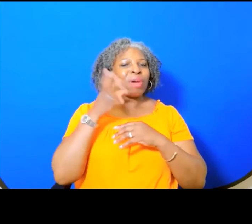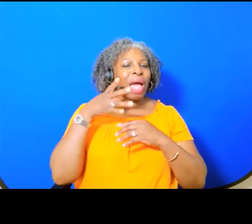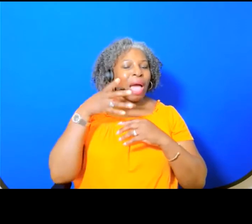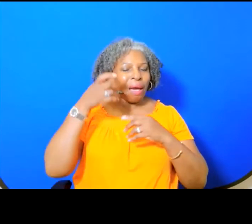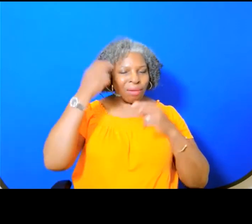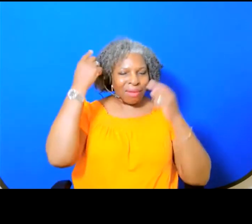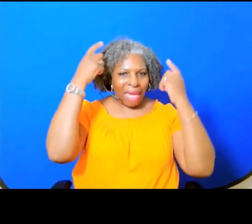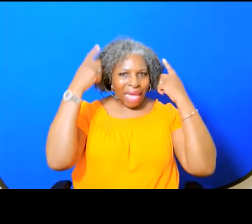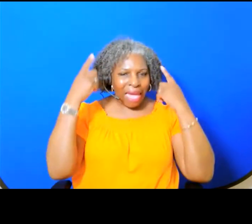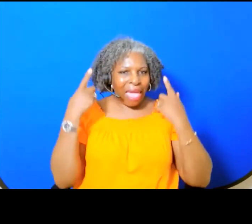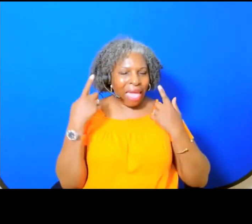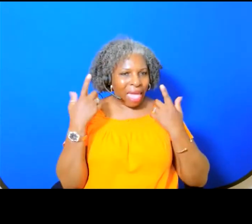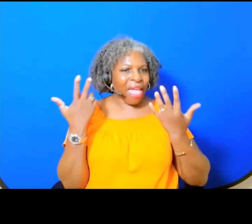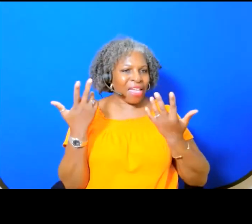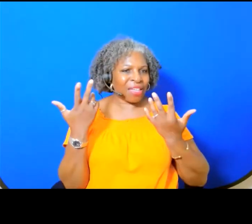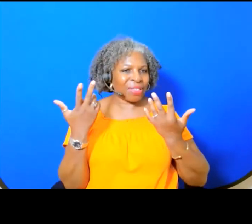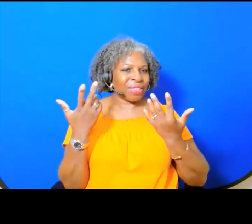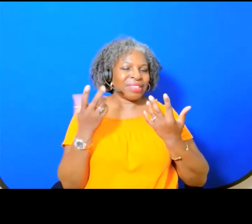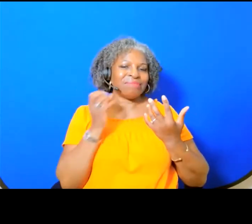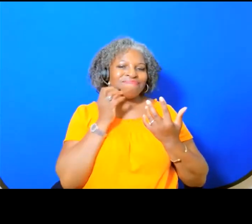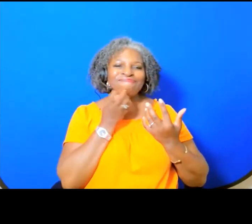People often assume that I'm from the Mediterranean or South America.